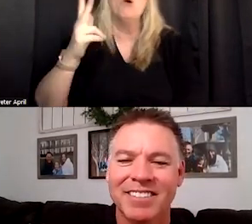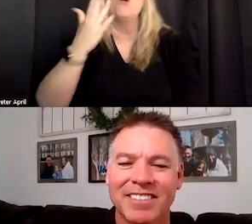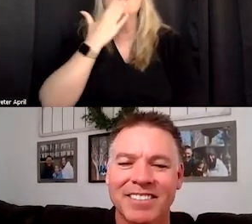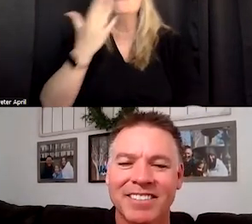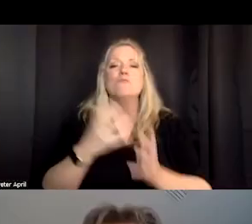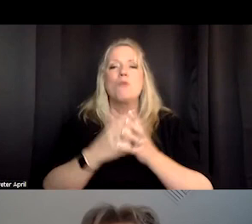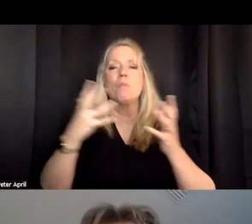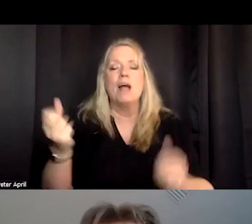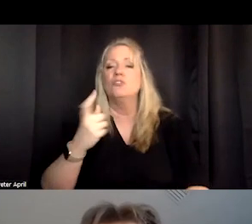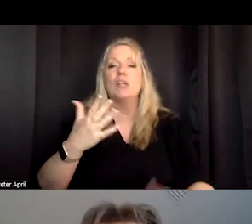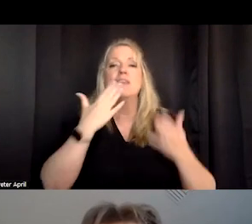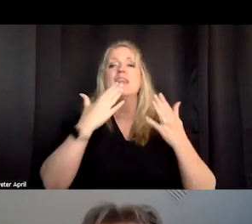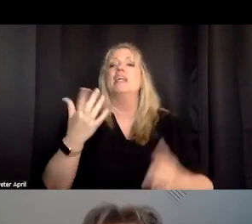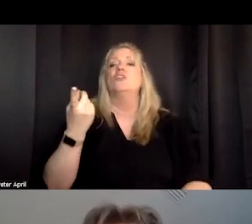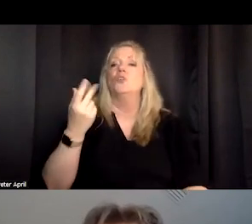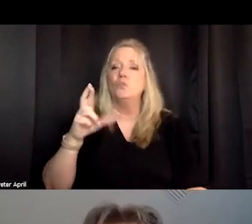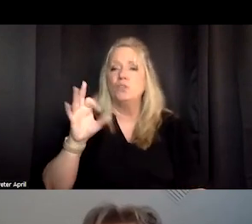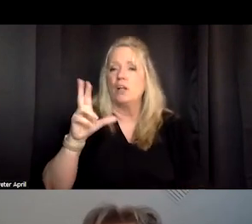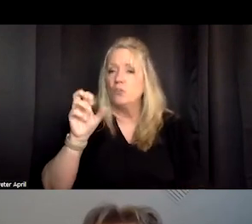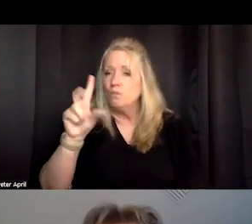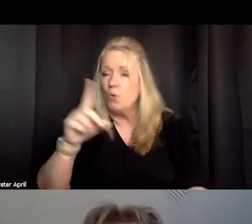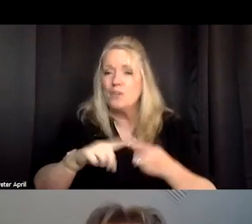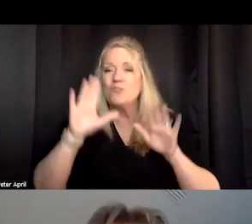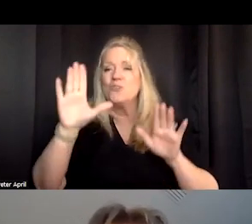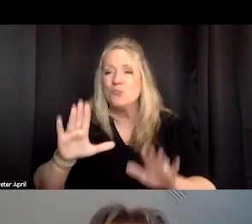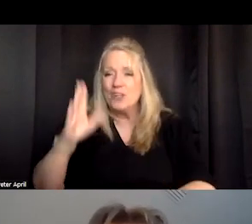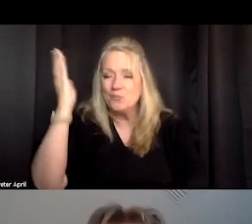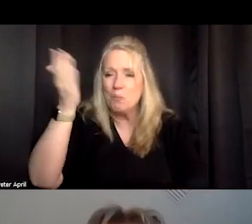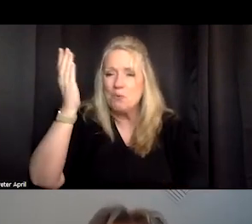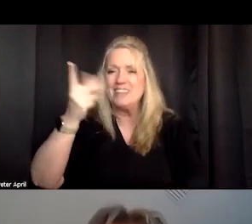AND, THEN, THANK YOU TO DR. FORD. FOR YOUR WONDERFUL PRESENTATION. AND DRAWING THE PARALLELS.